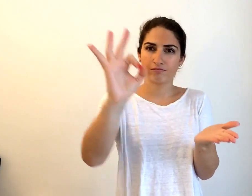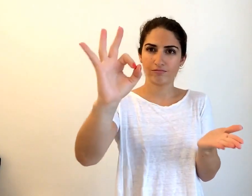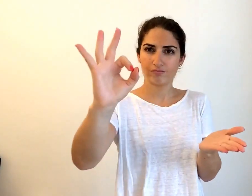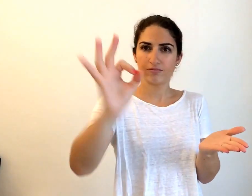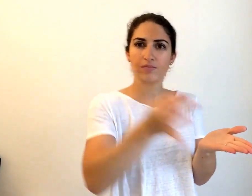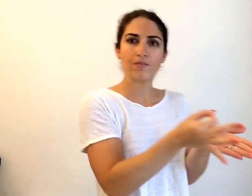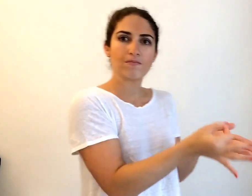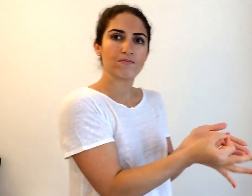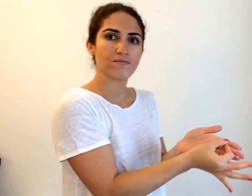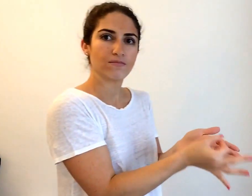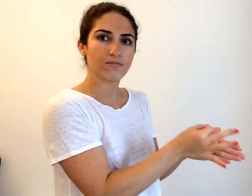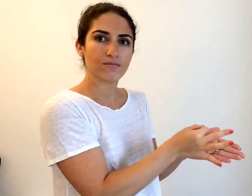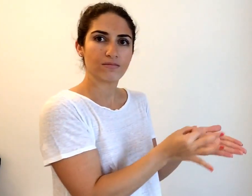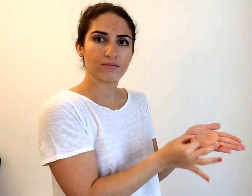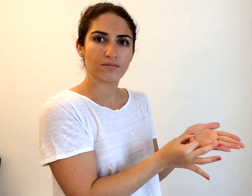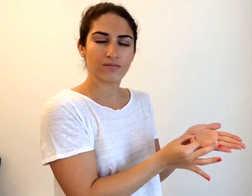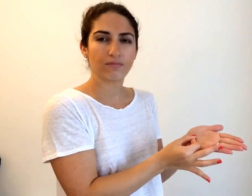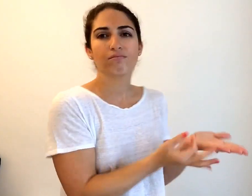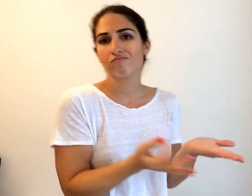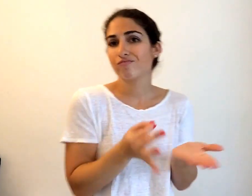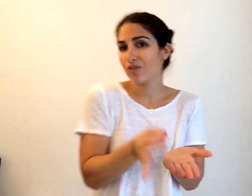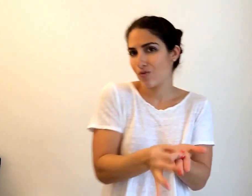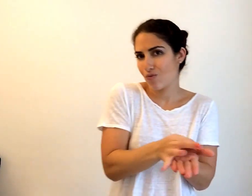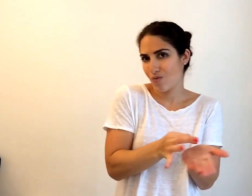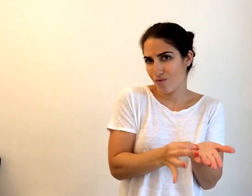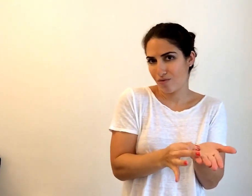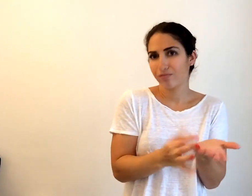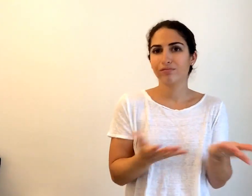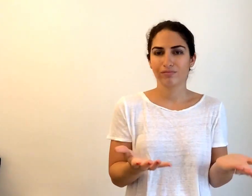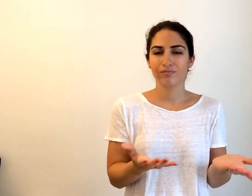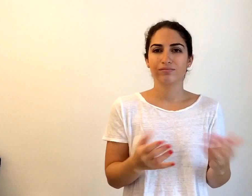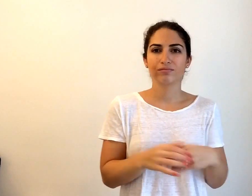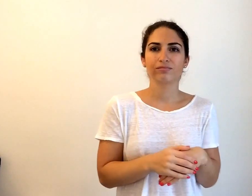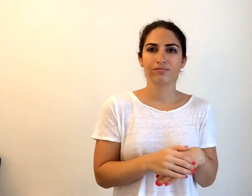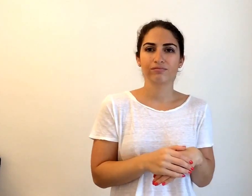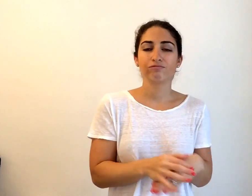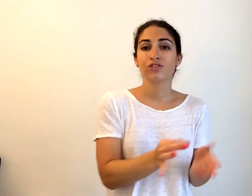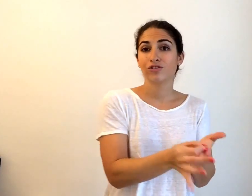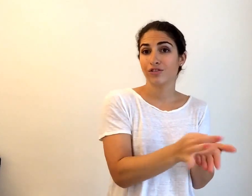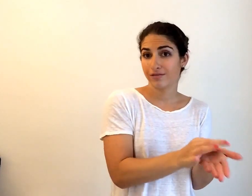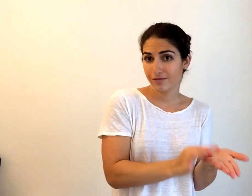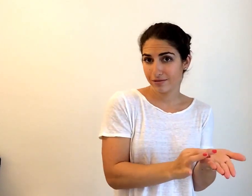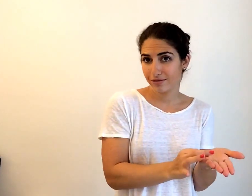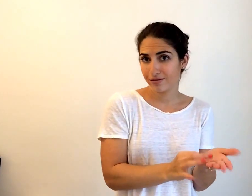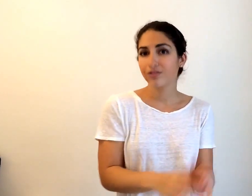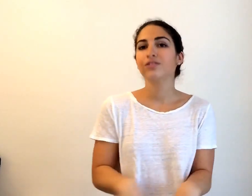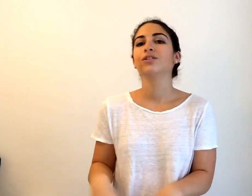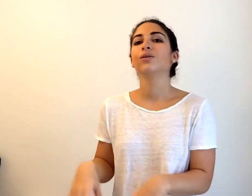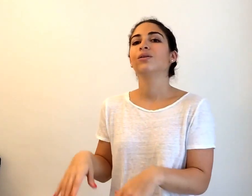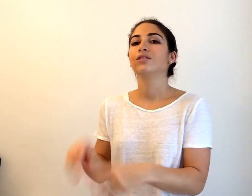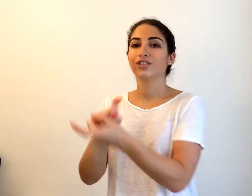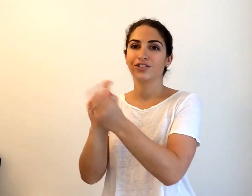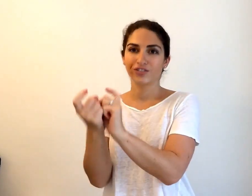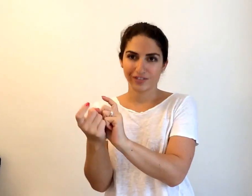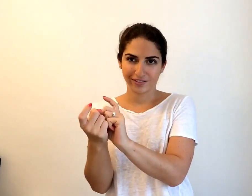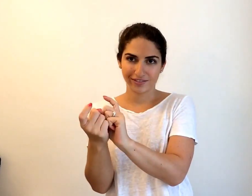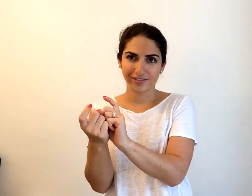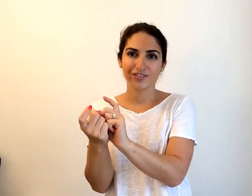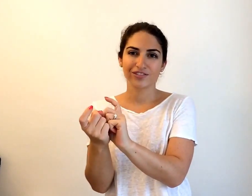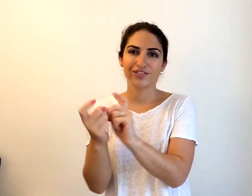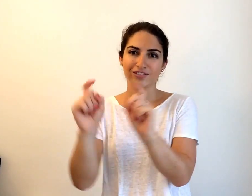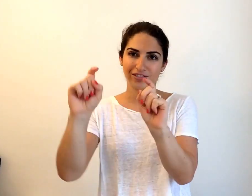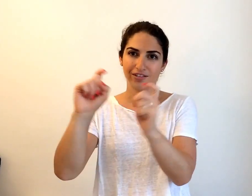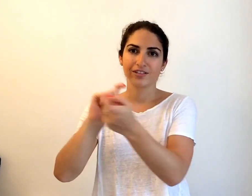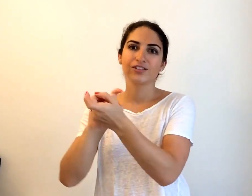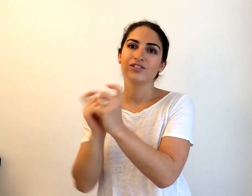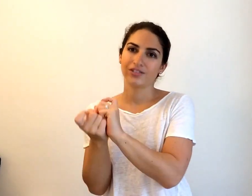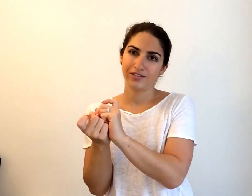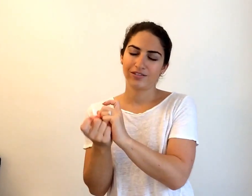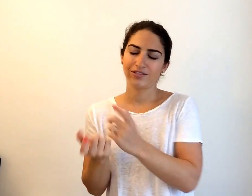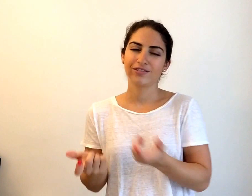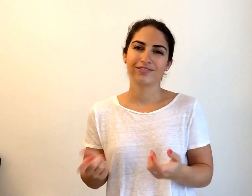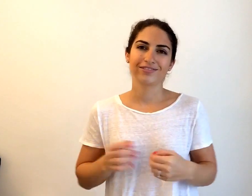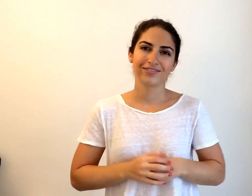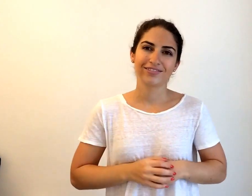CHANGE. change or change.